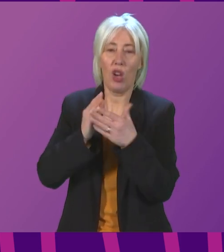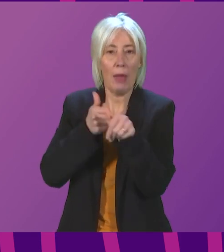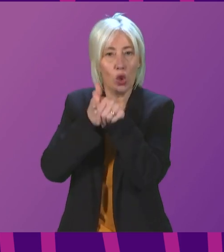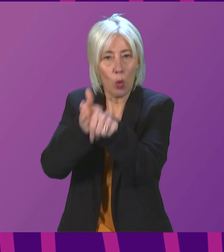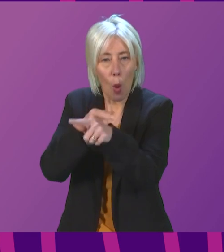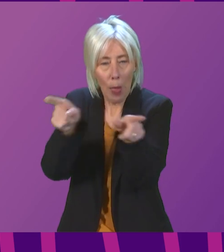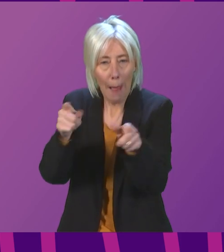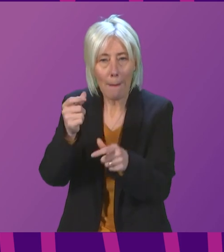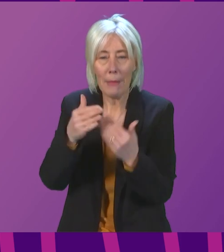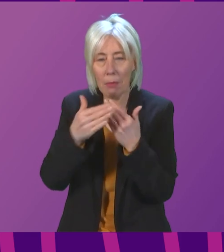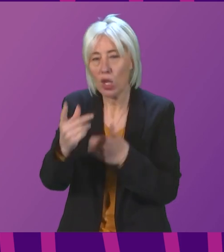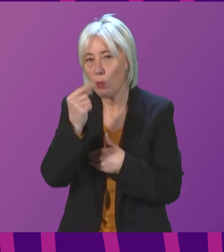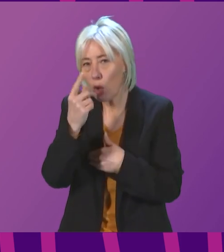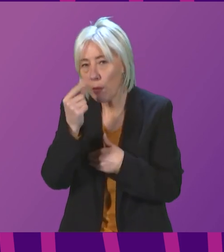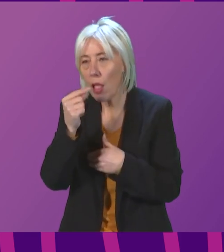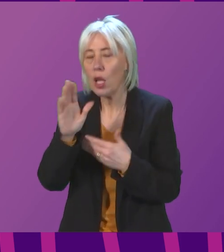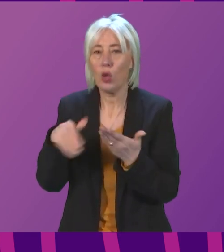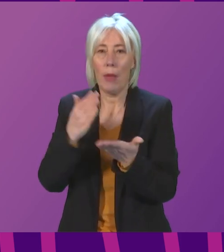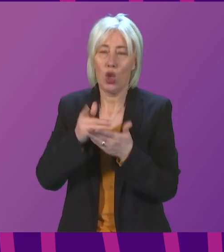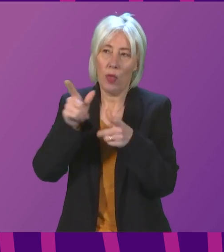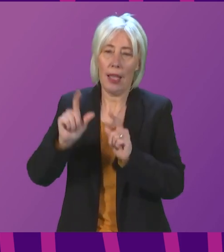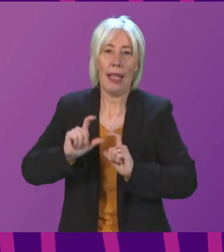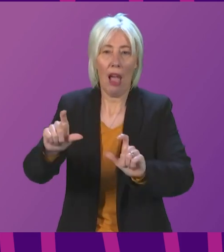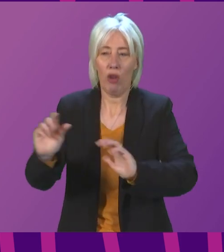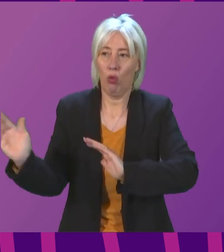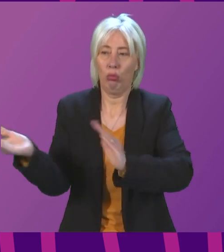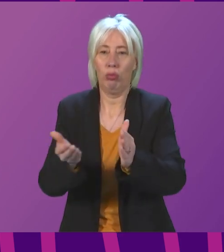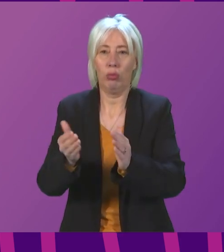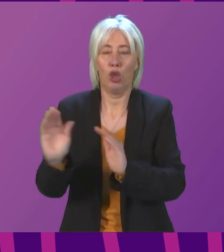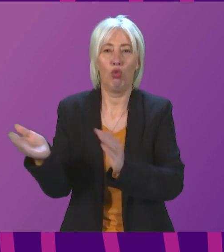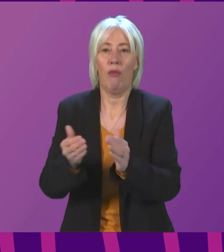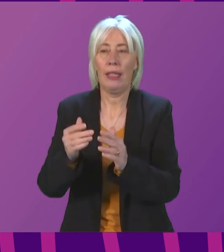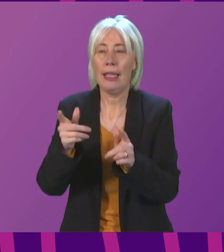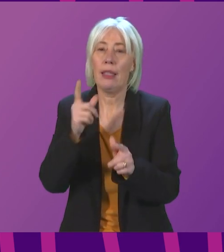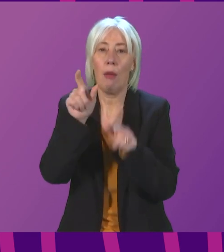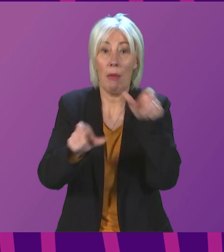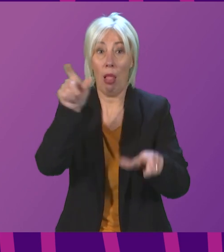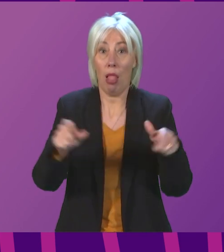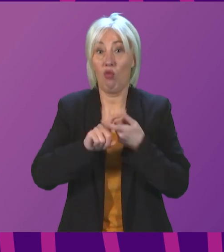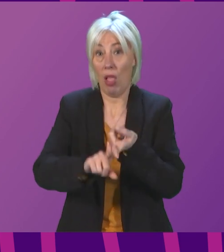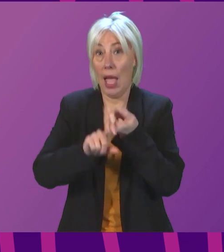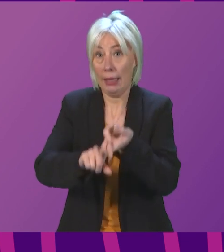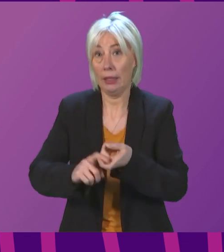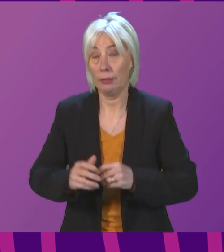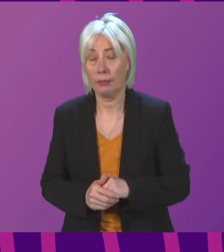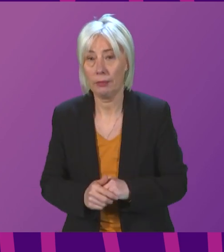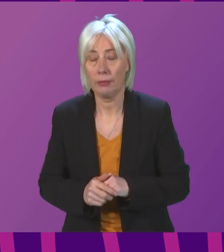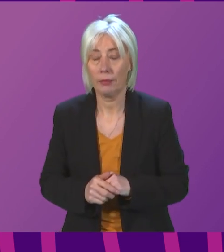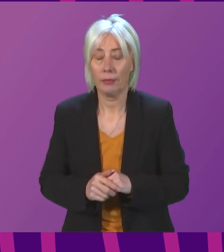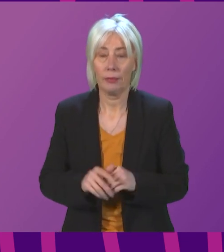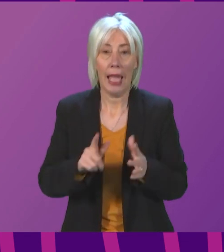as we possibly can in delivering the services that people across the country rely on.